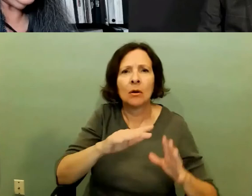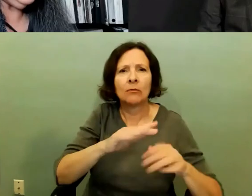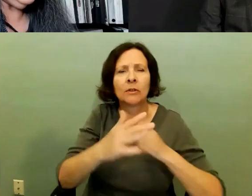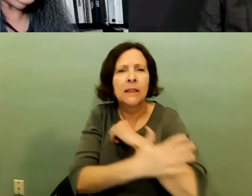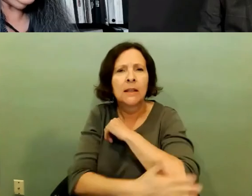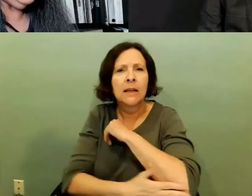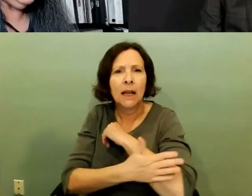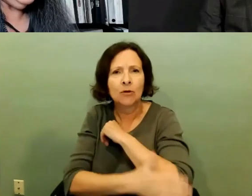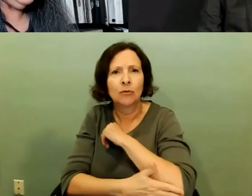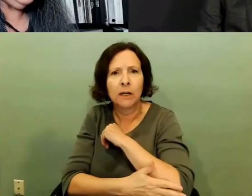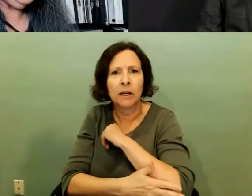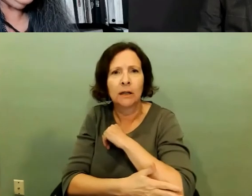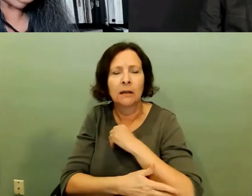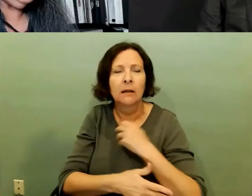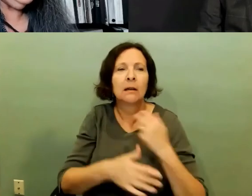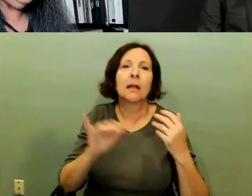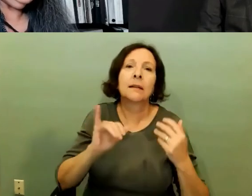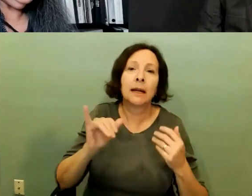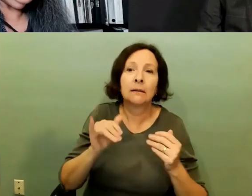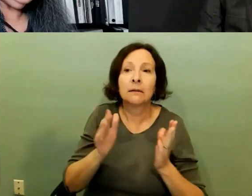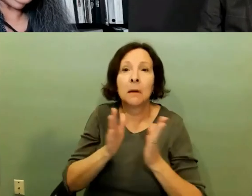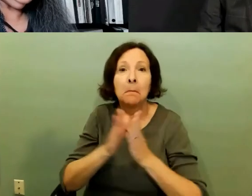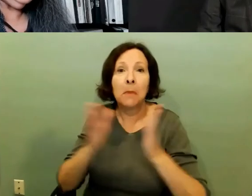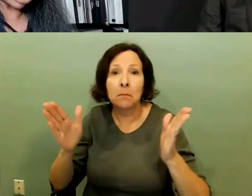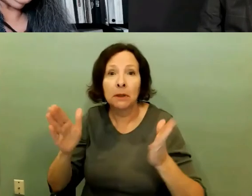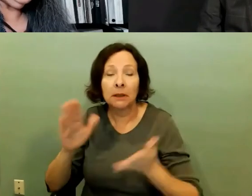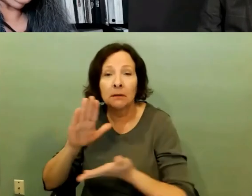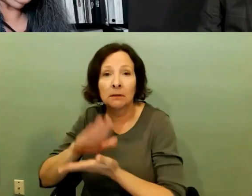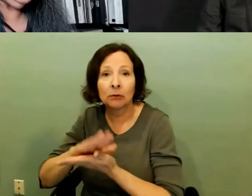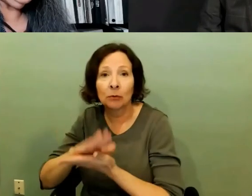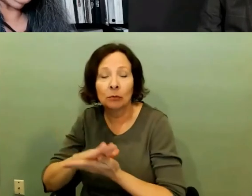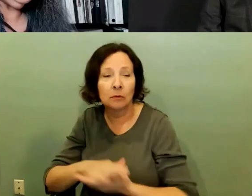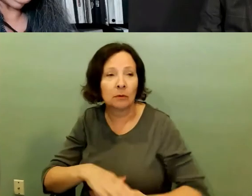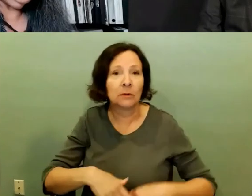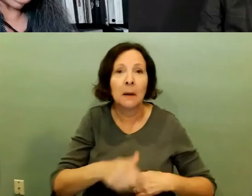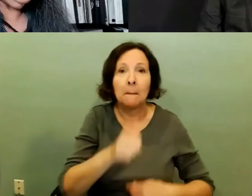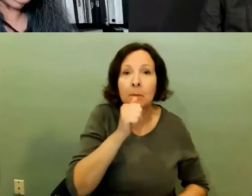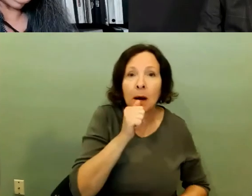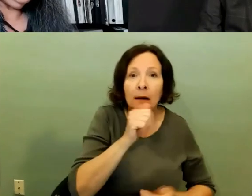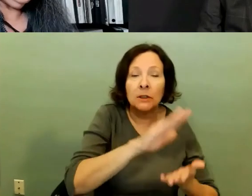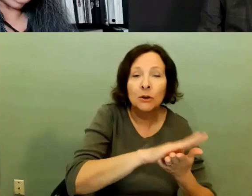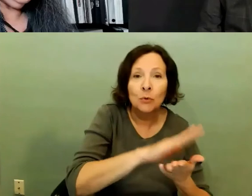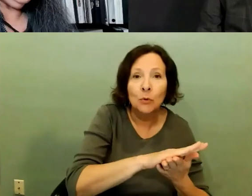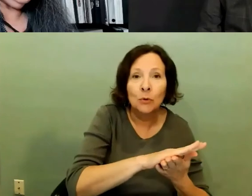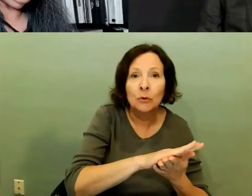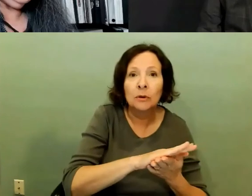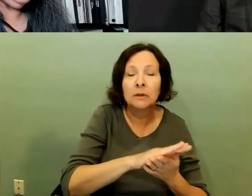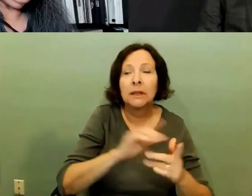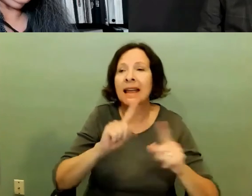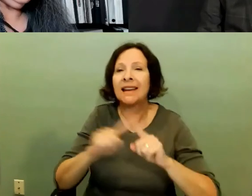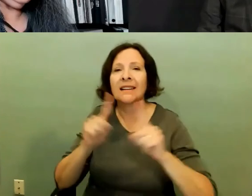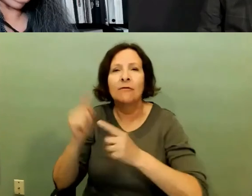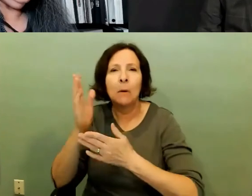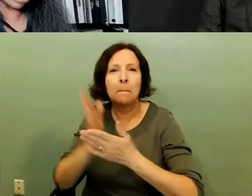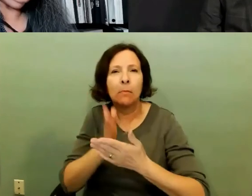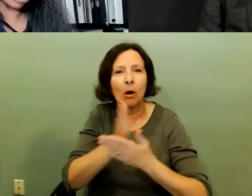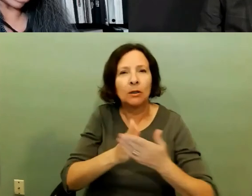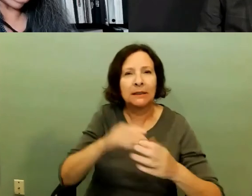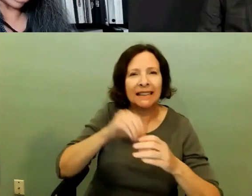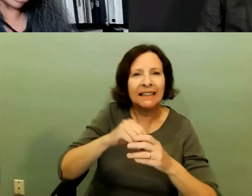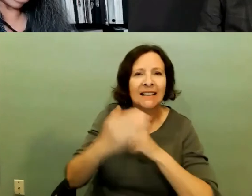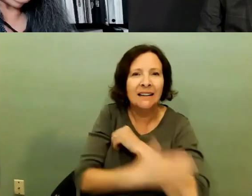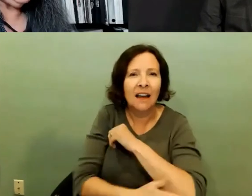public and private institutions, across the country, board serving institutions -- --